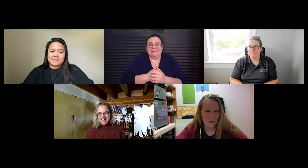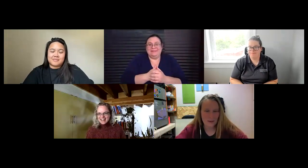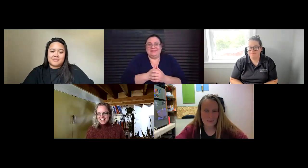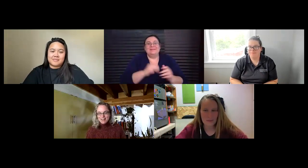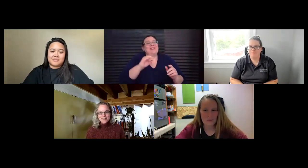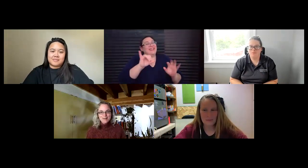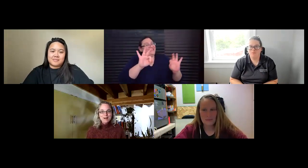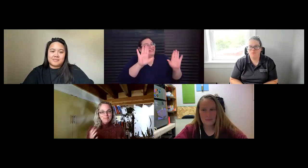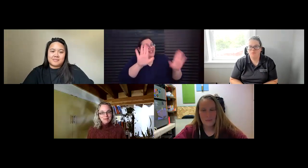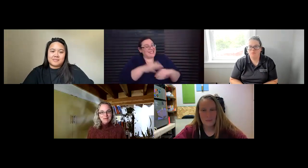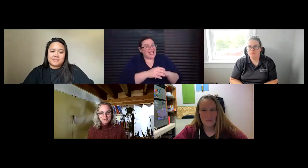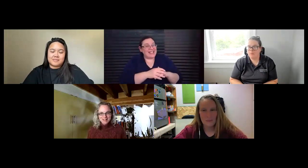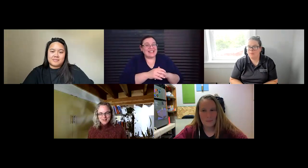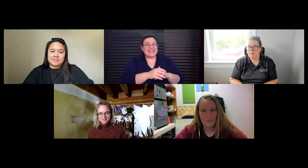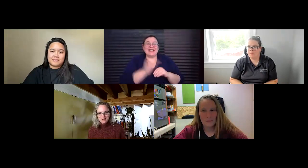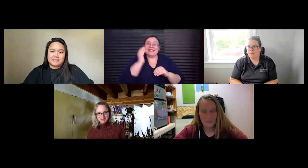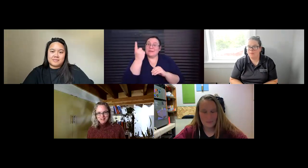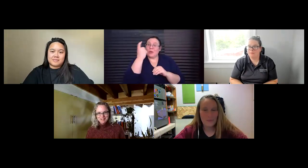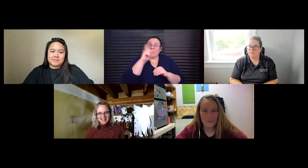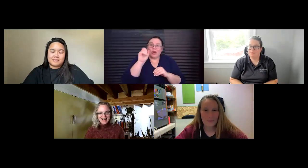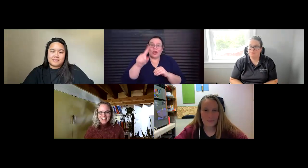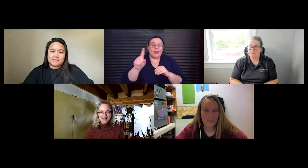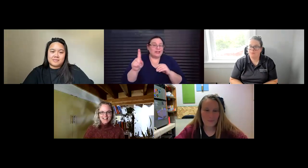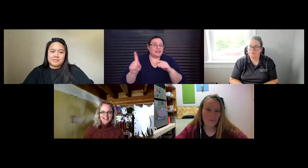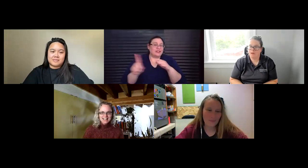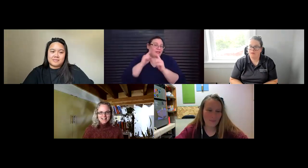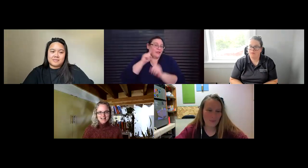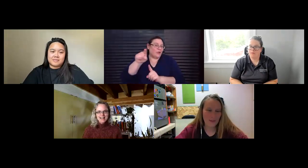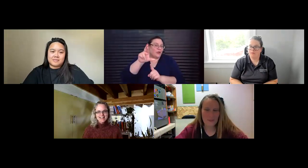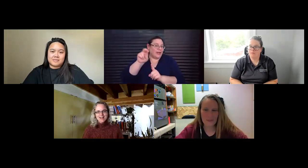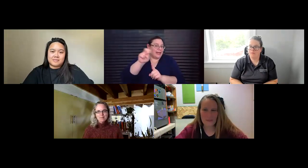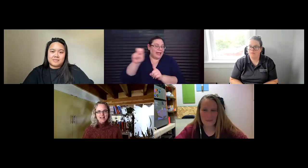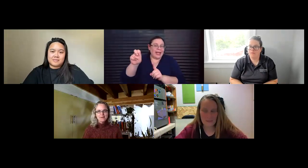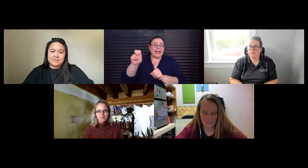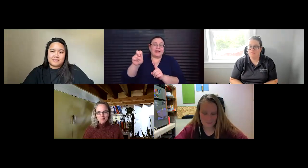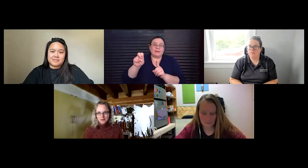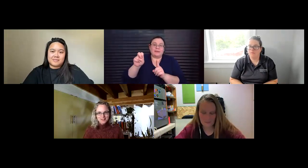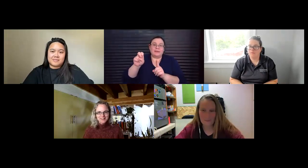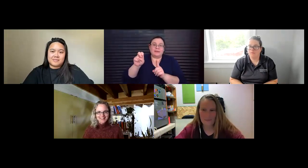And looks like we have one more question for you, Renee. I think I need to stop saying one more question.